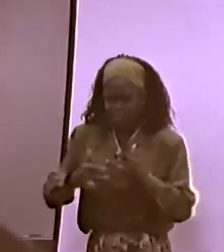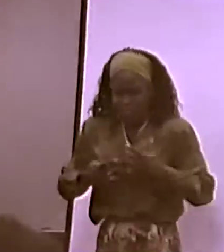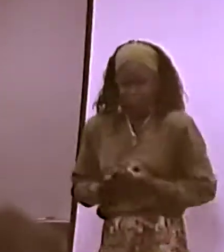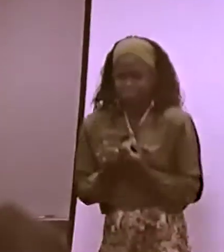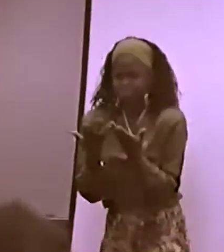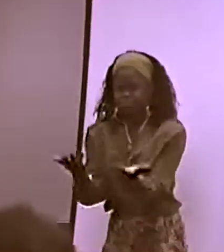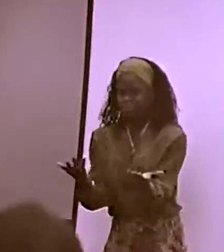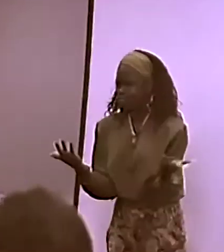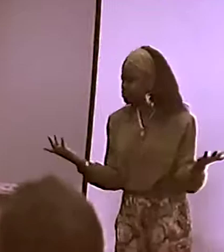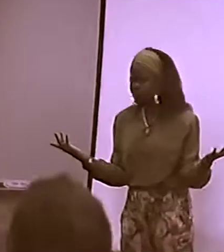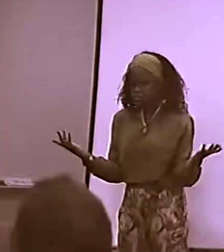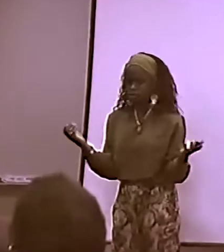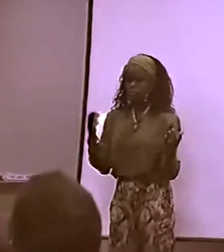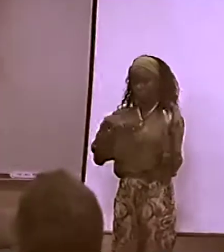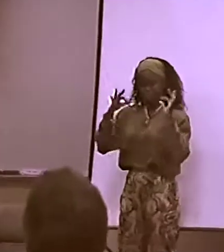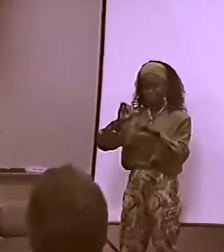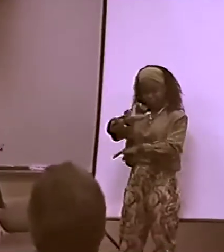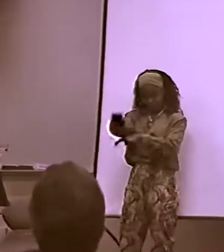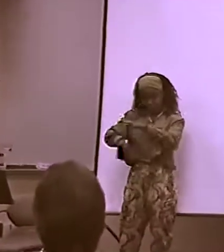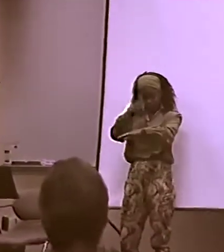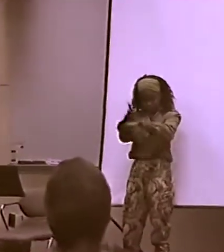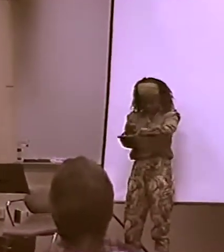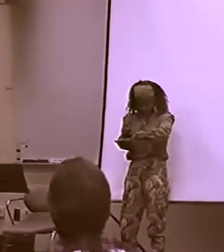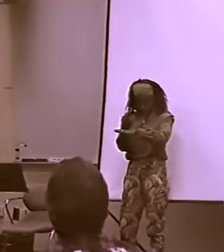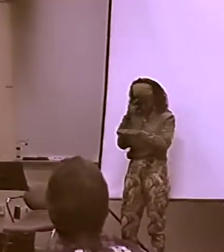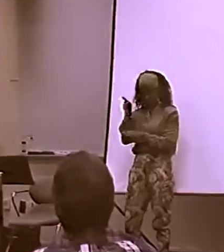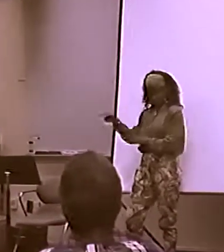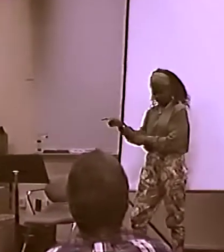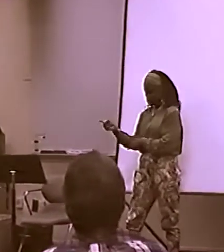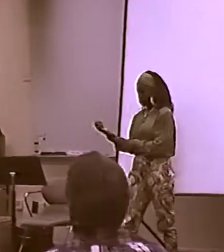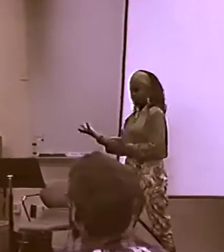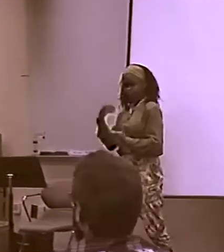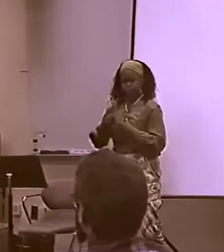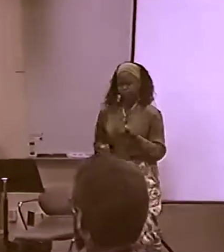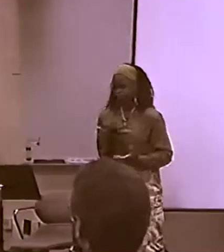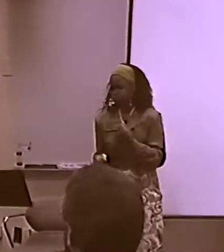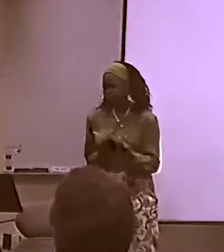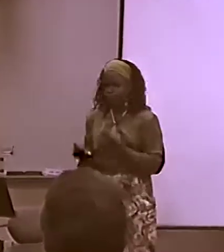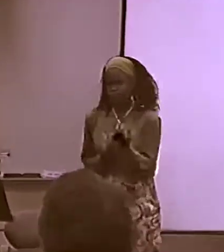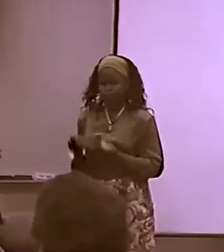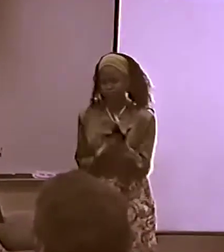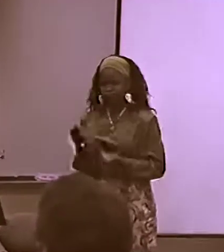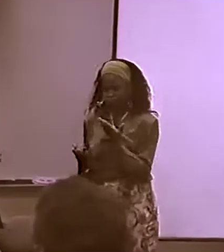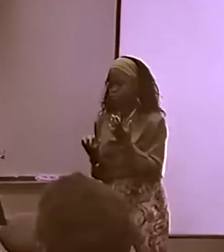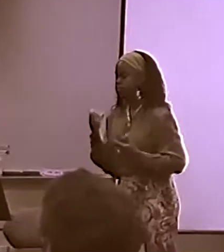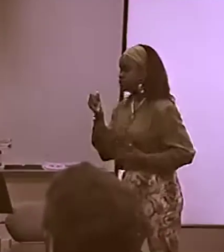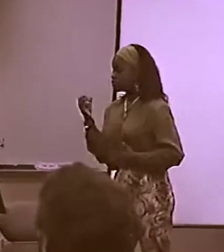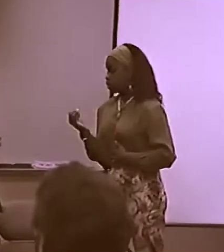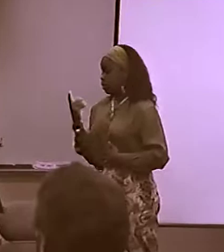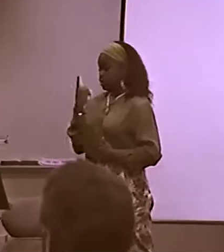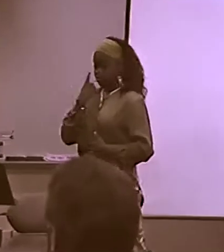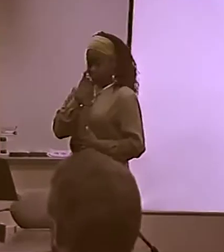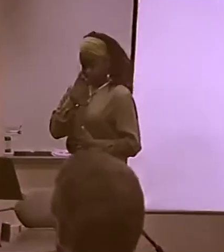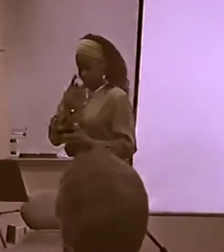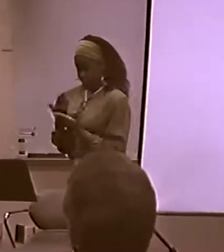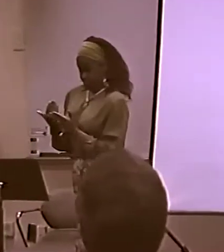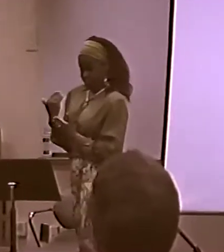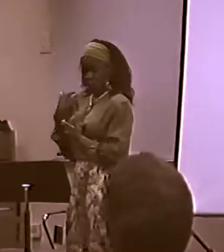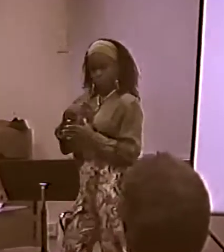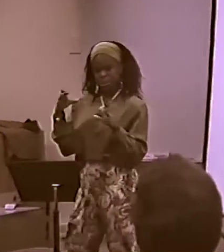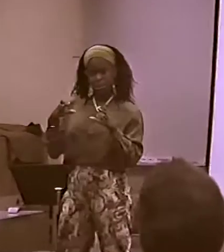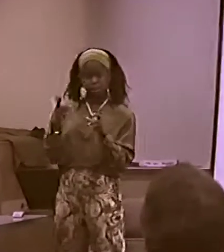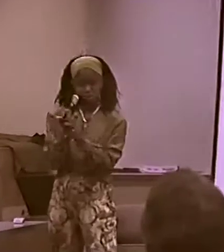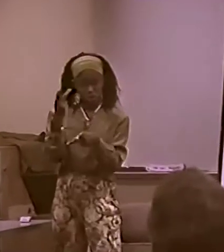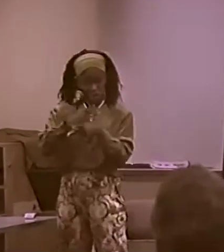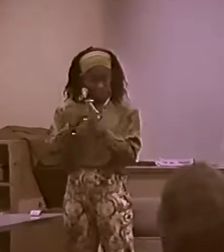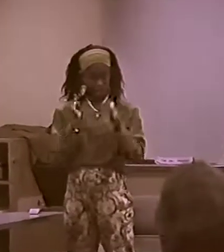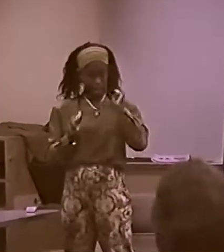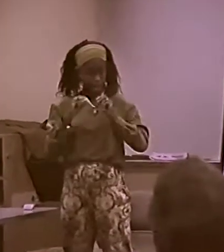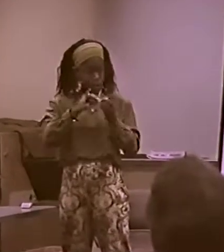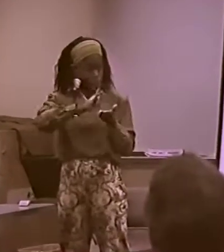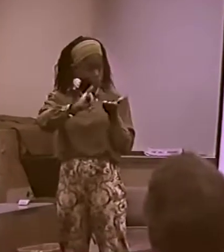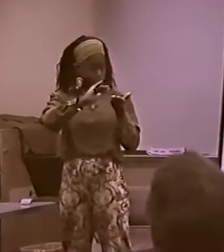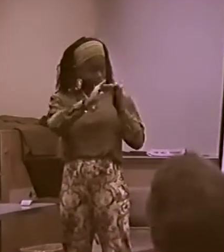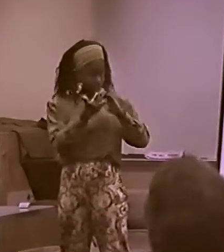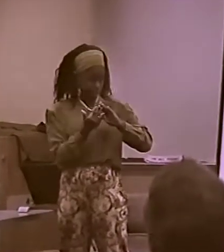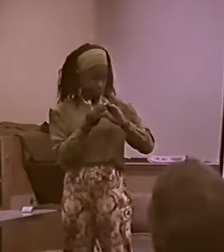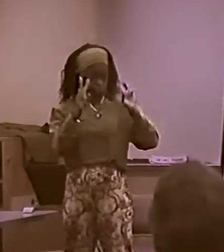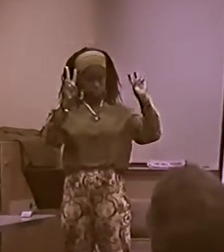AND I WANTED...